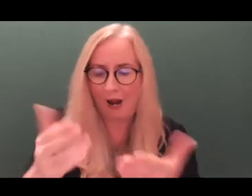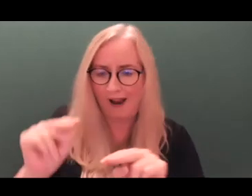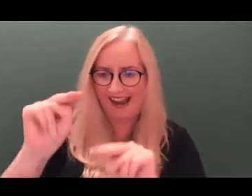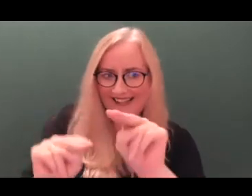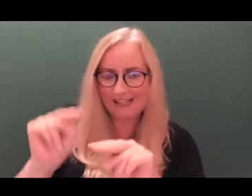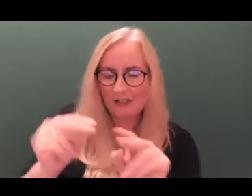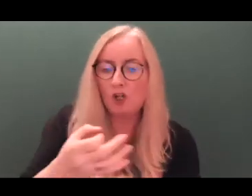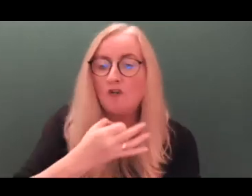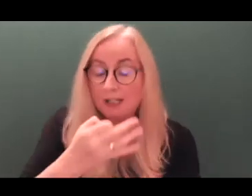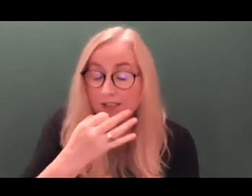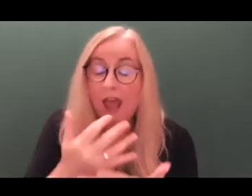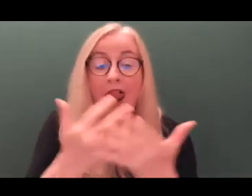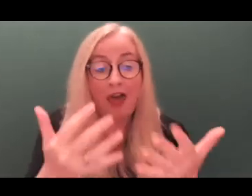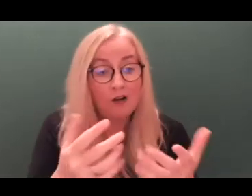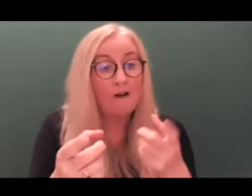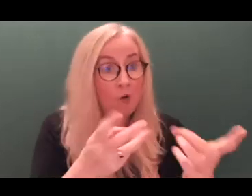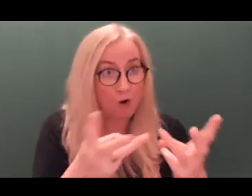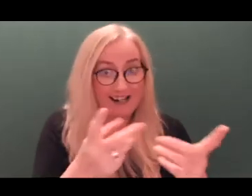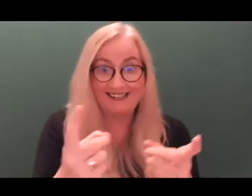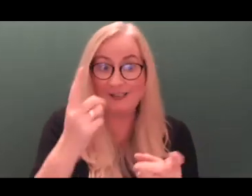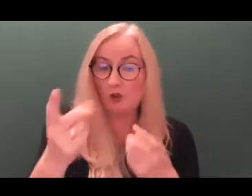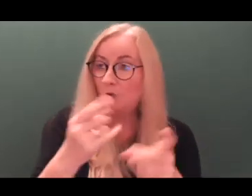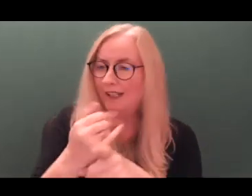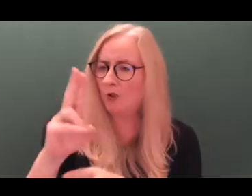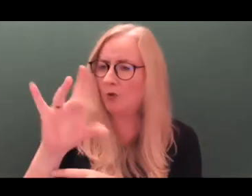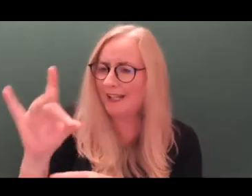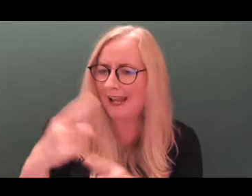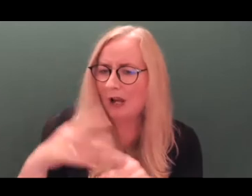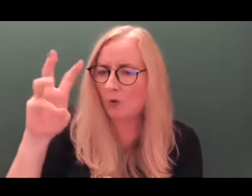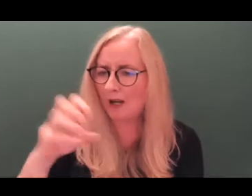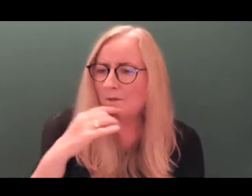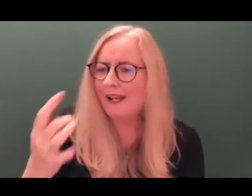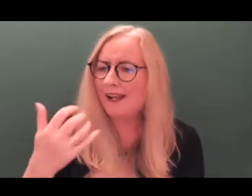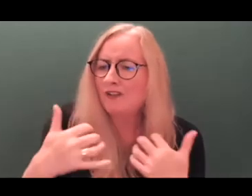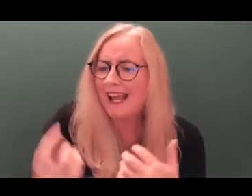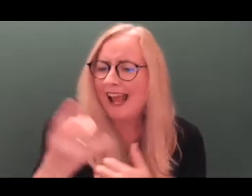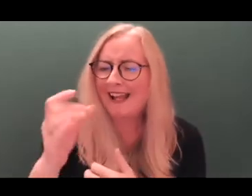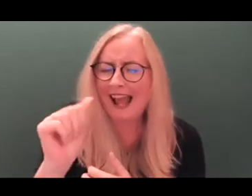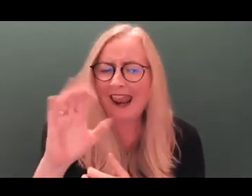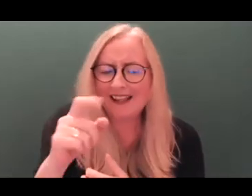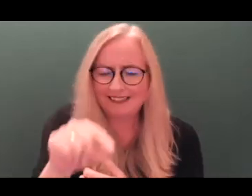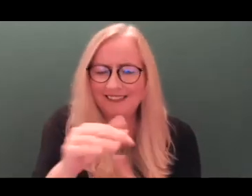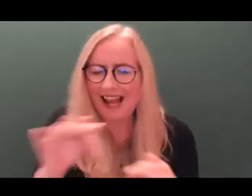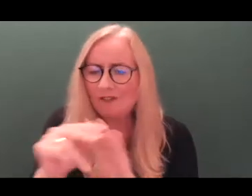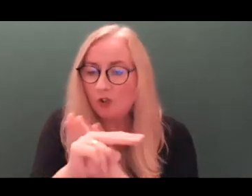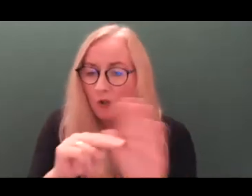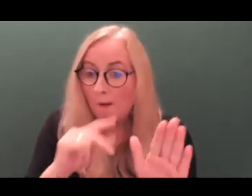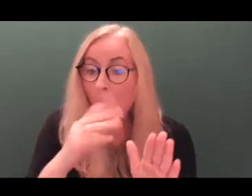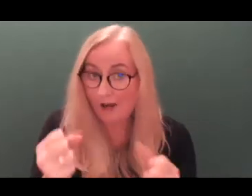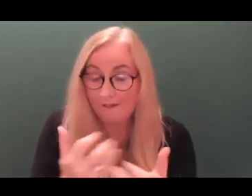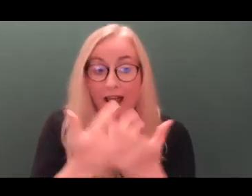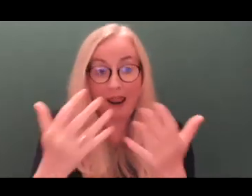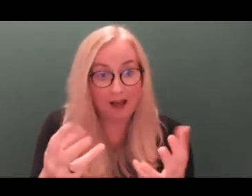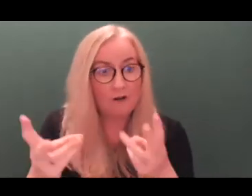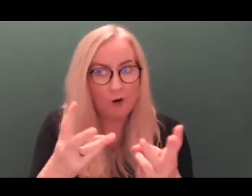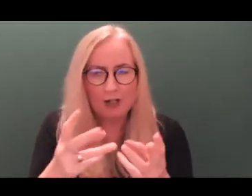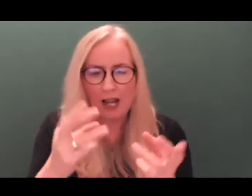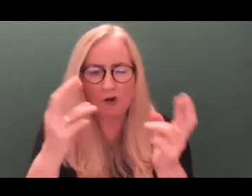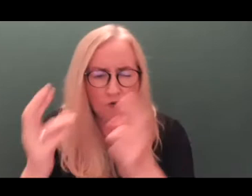has been done in England and Wales. We have a good bit of work to rethink risk and what risk might